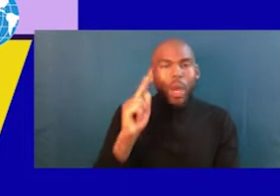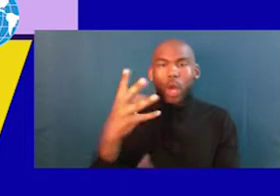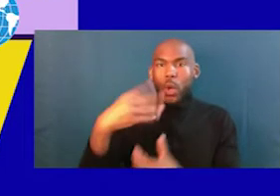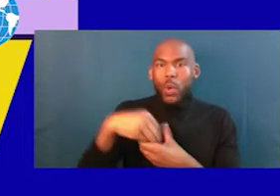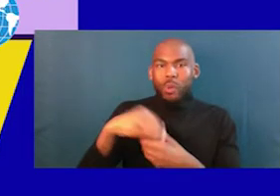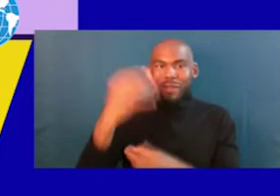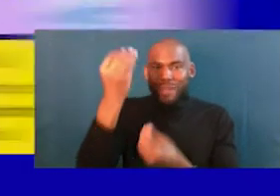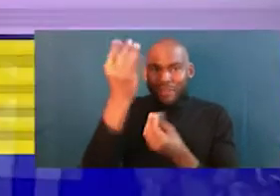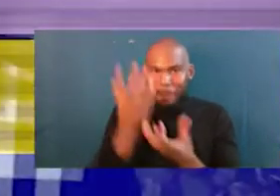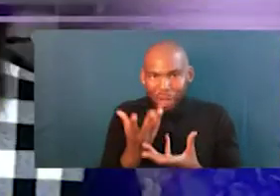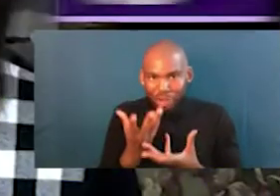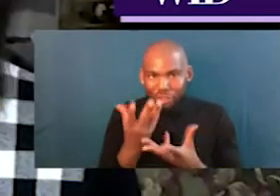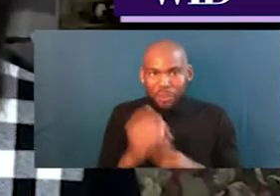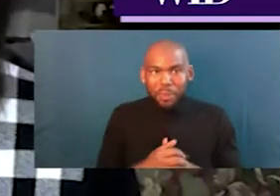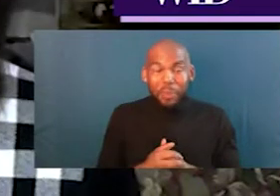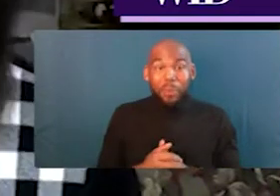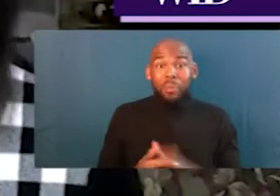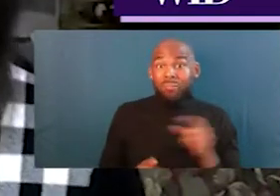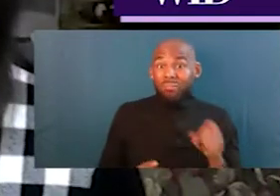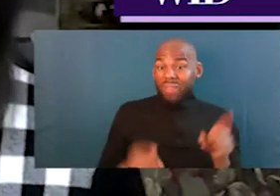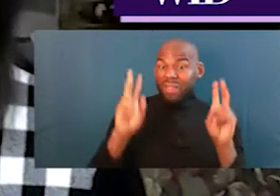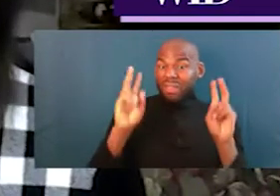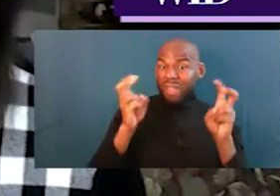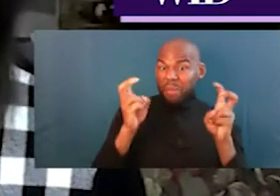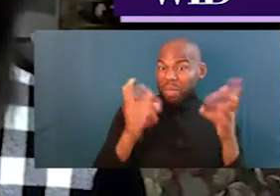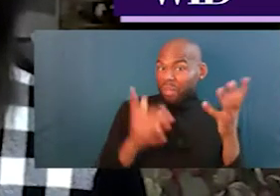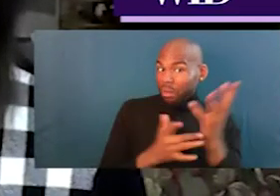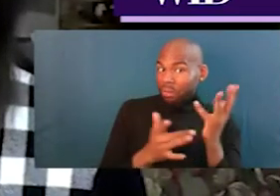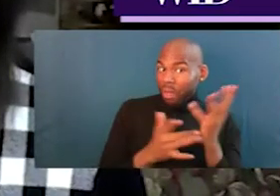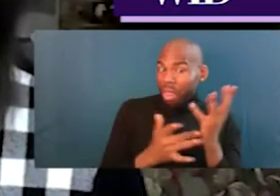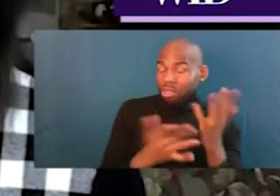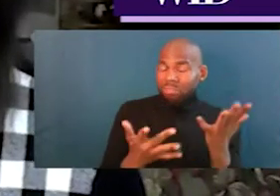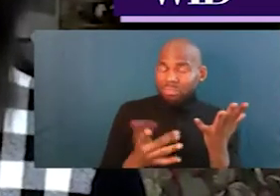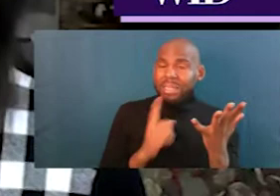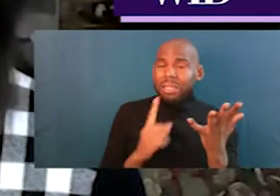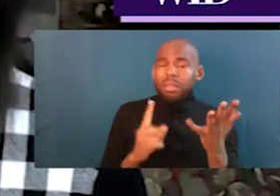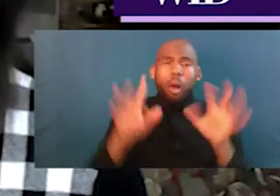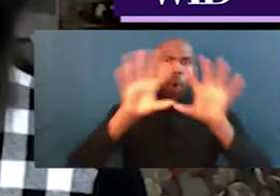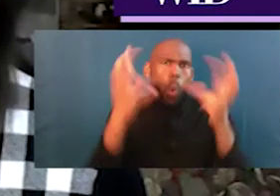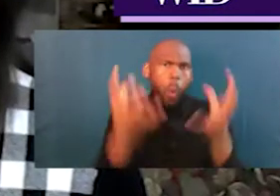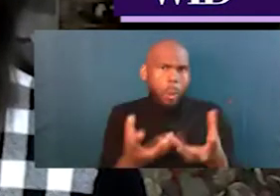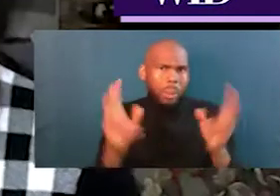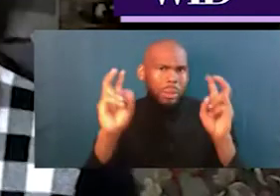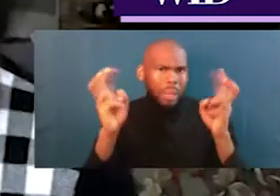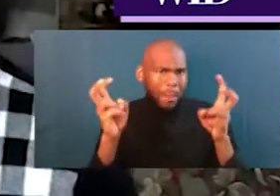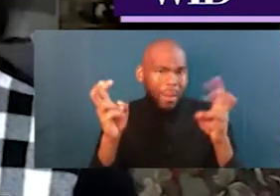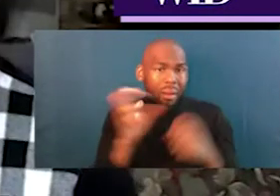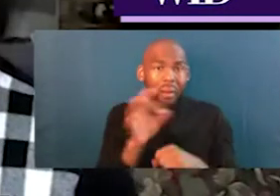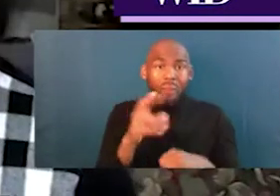This topic with technology is definitely a global topic and of course